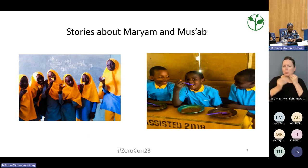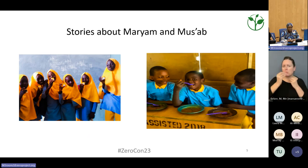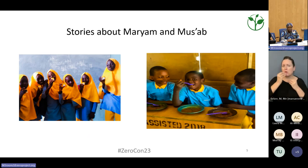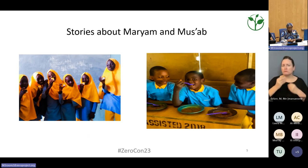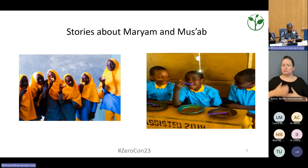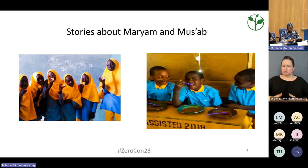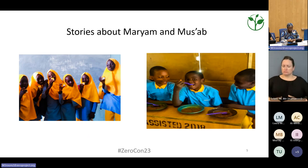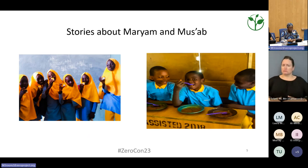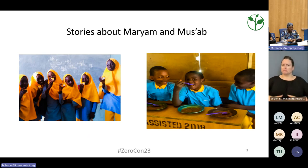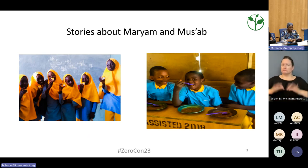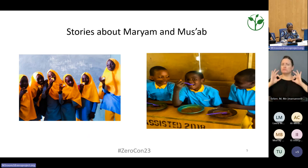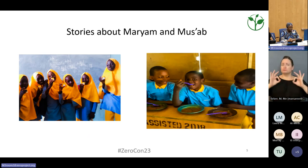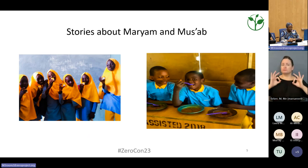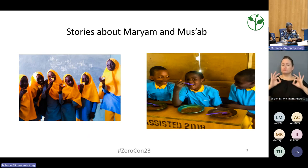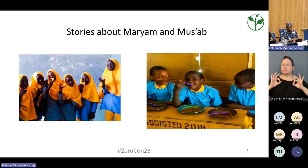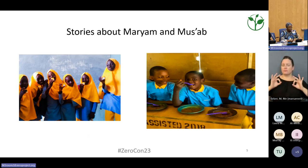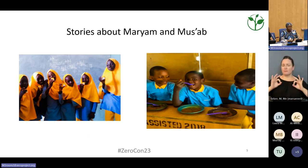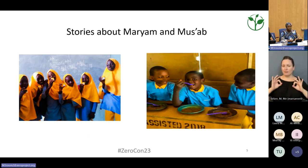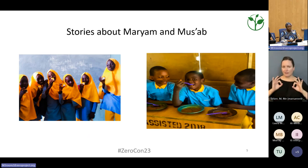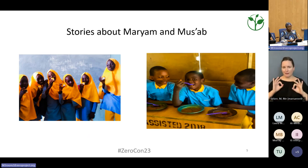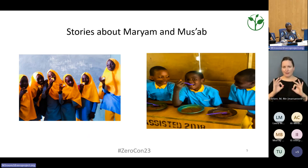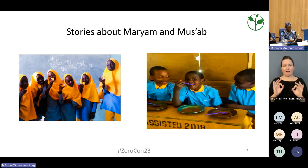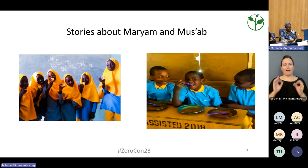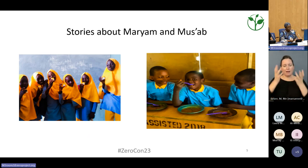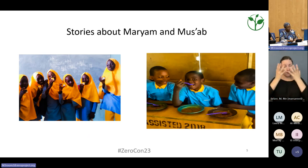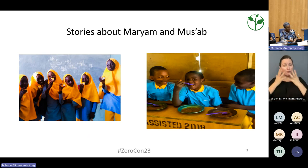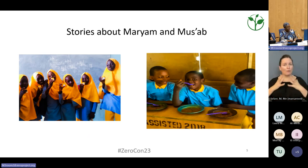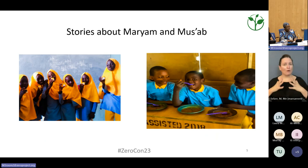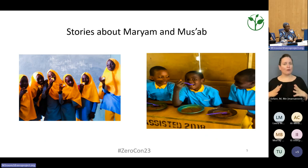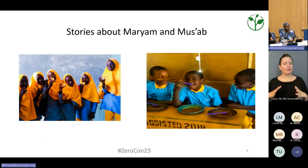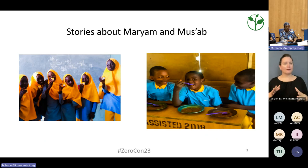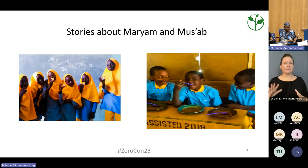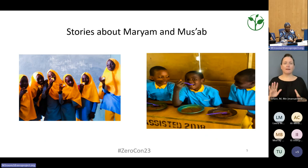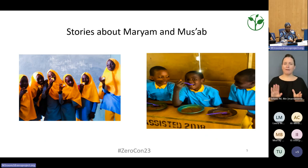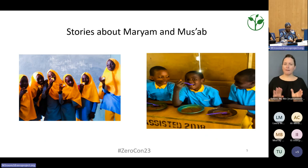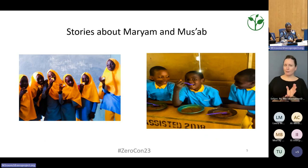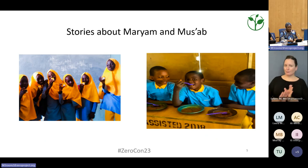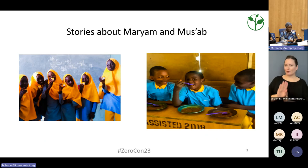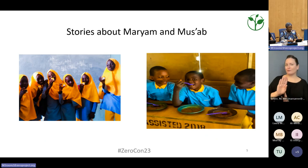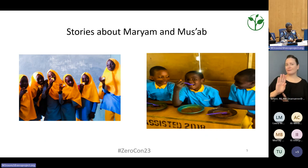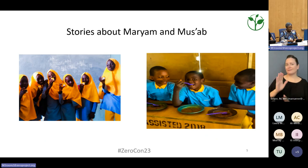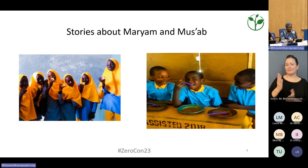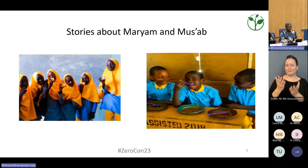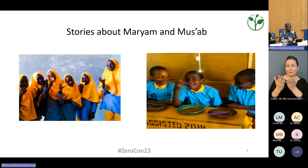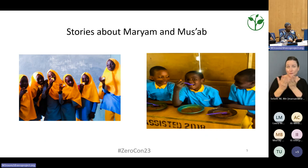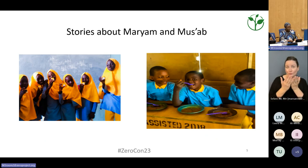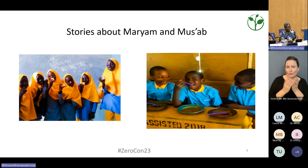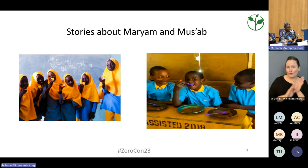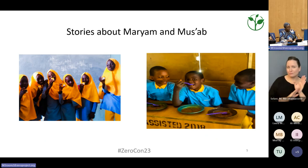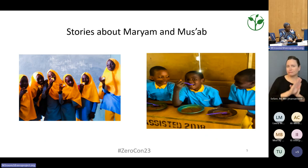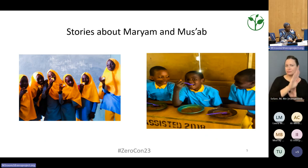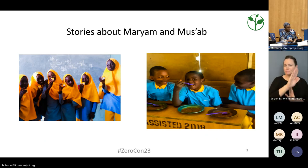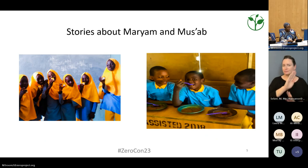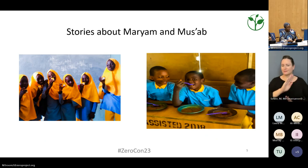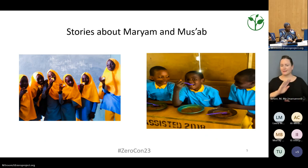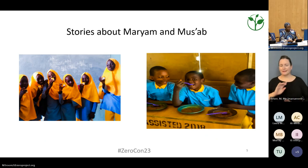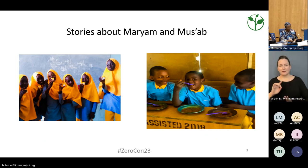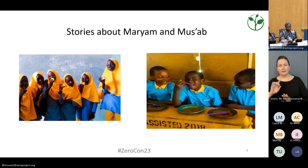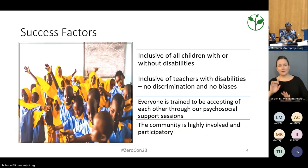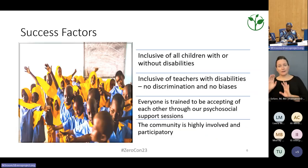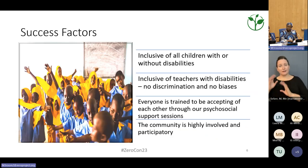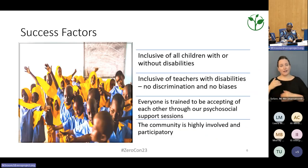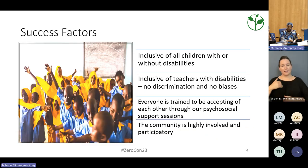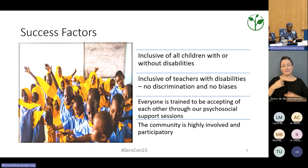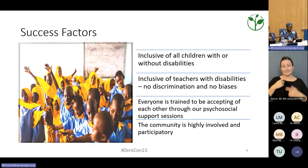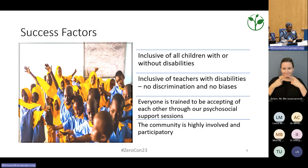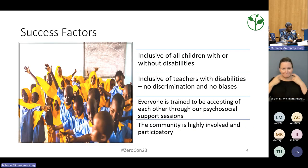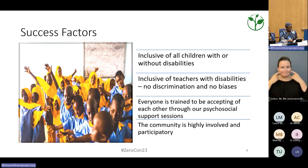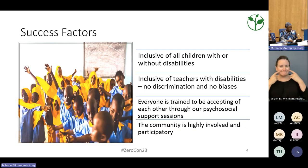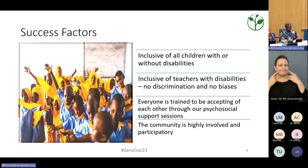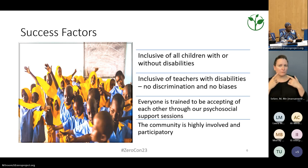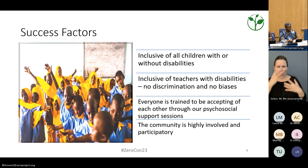transform, notably with his performance with academics and his behaviour. These stories